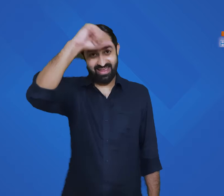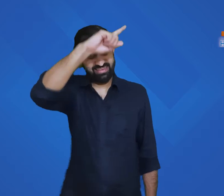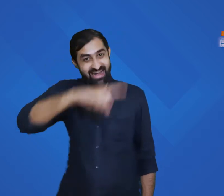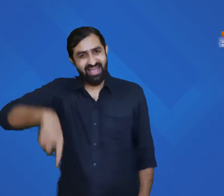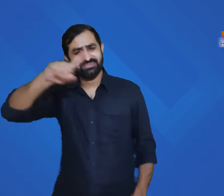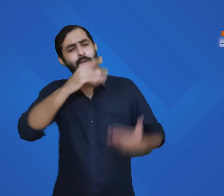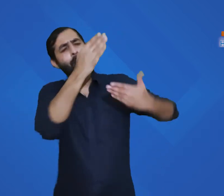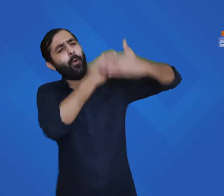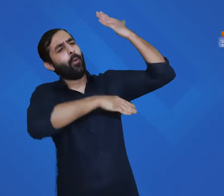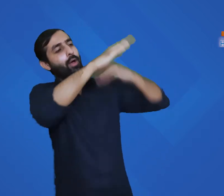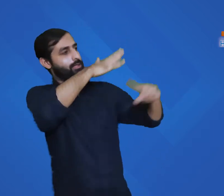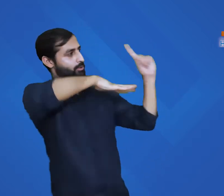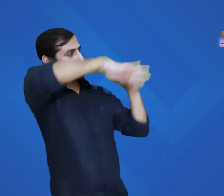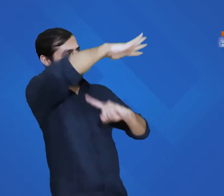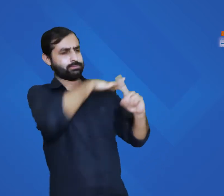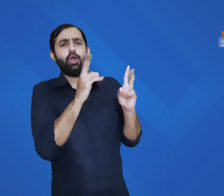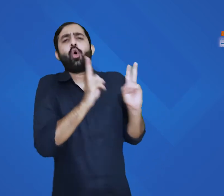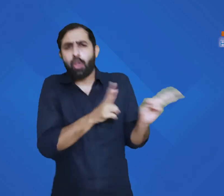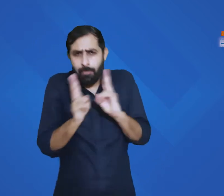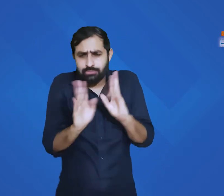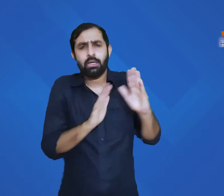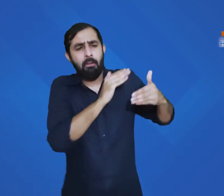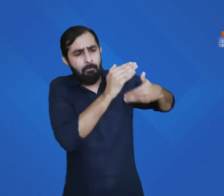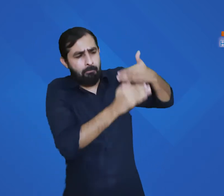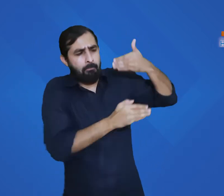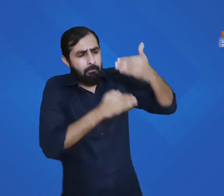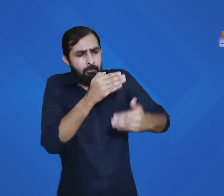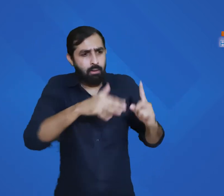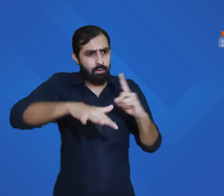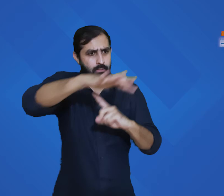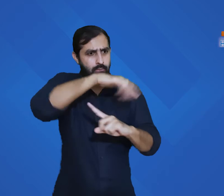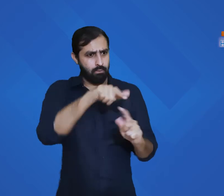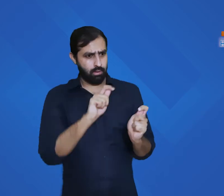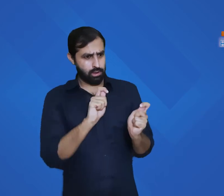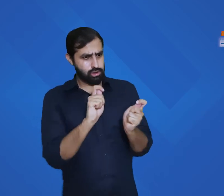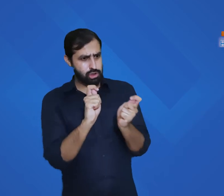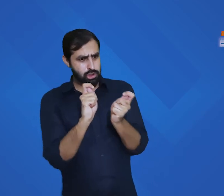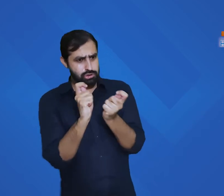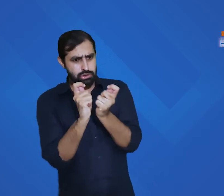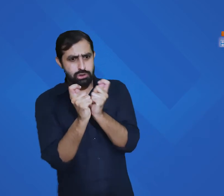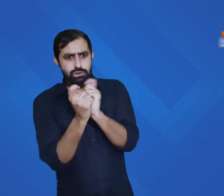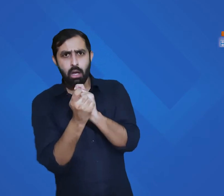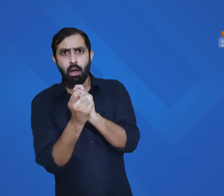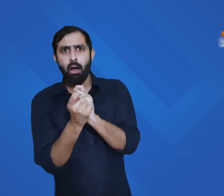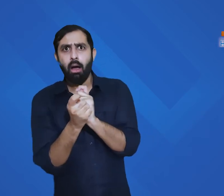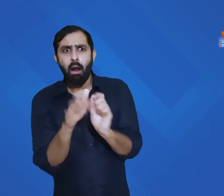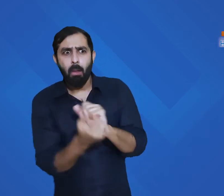Earlier, life in India was very ordinary. Overtime, we have seen many changes in our country.